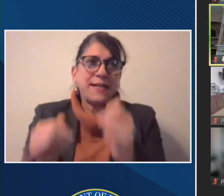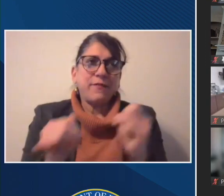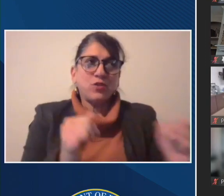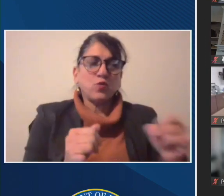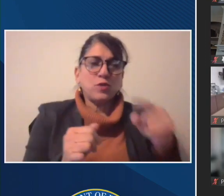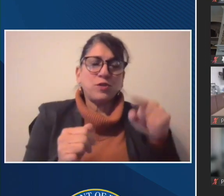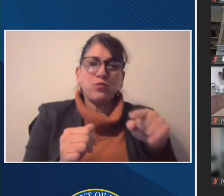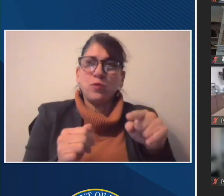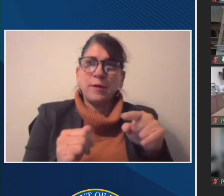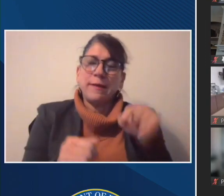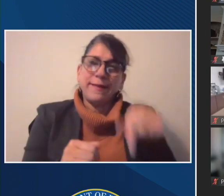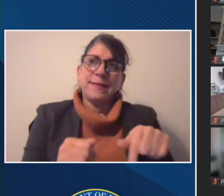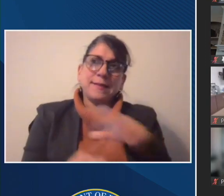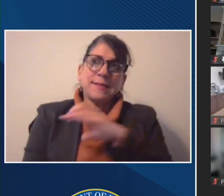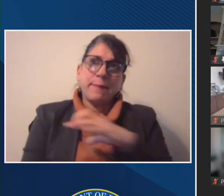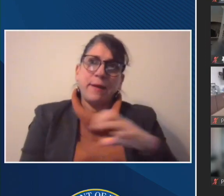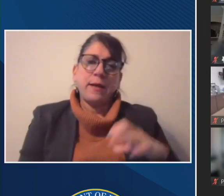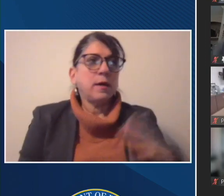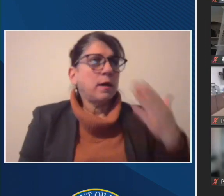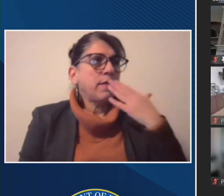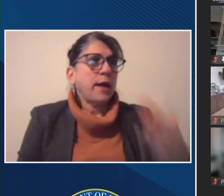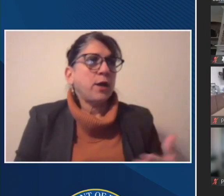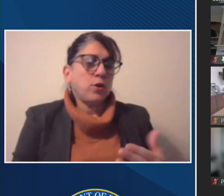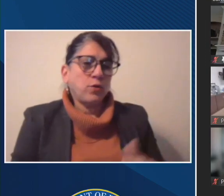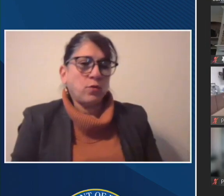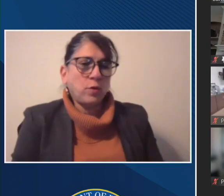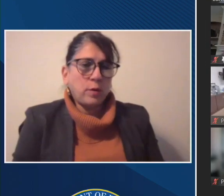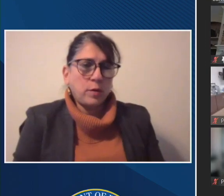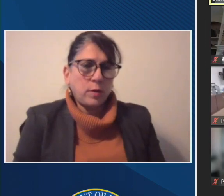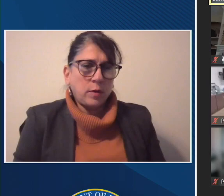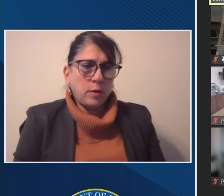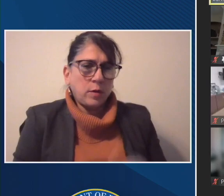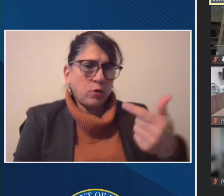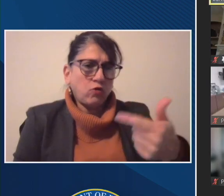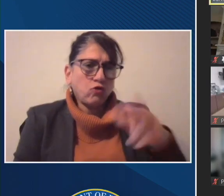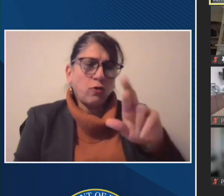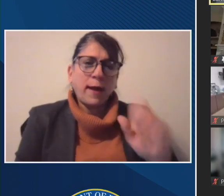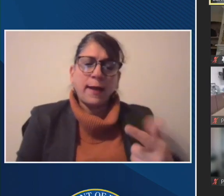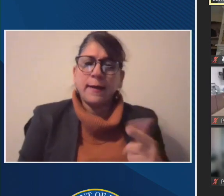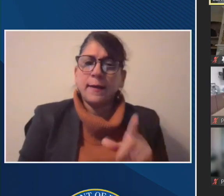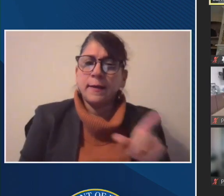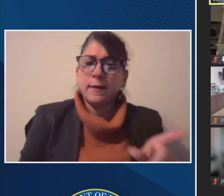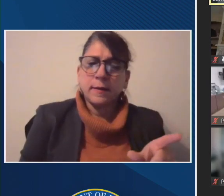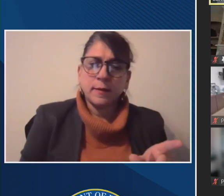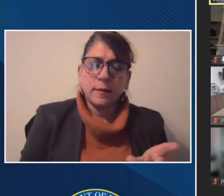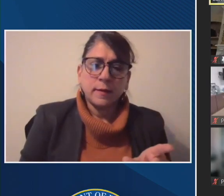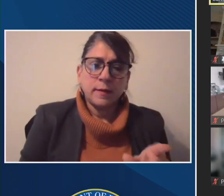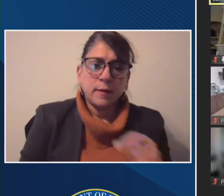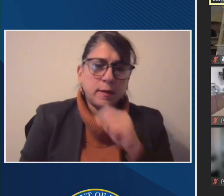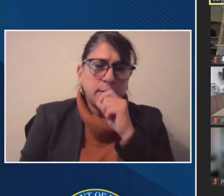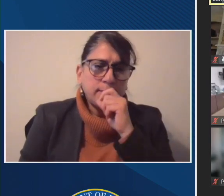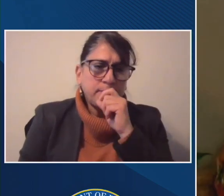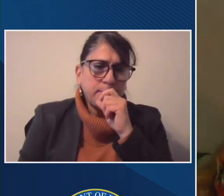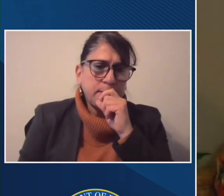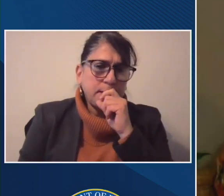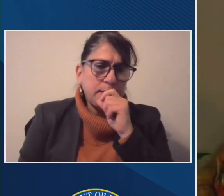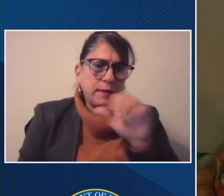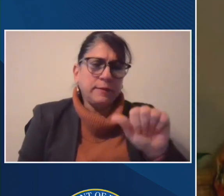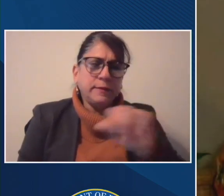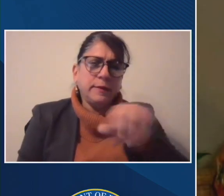Okay. Thank you, Greg. Barmak. Yes, I'll be very brief. I completely understand the Department's